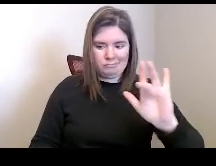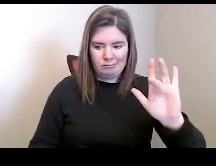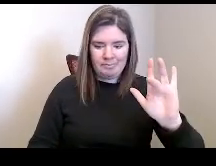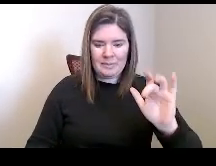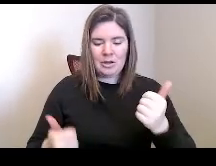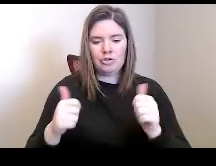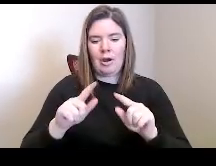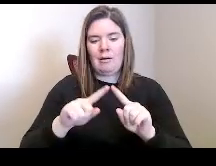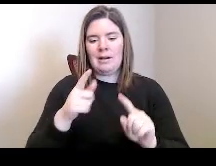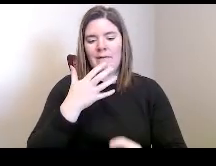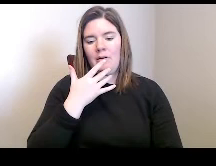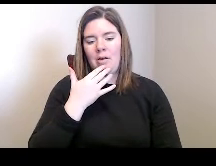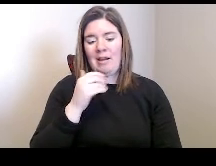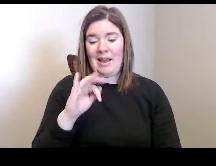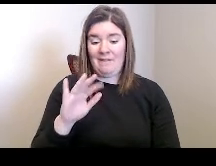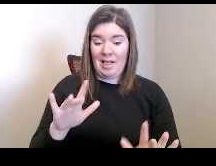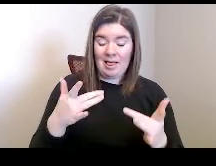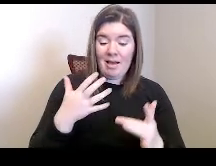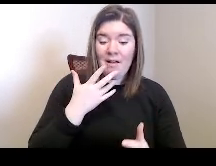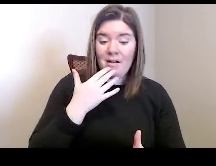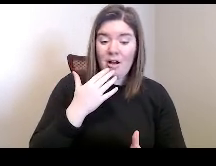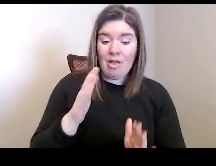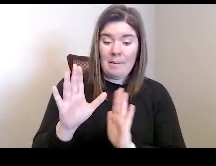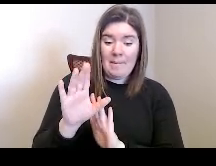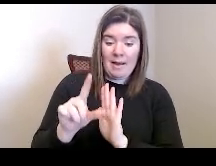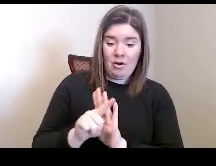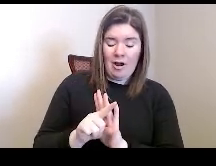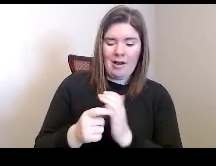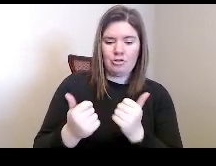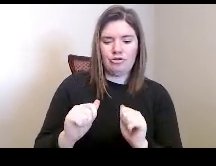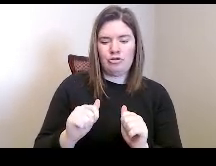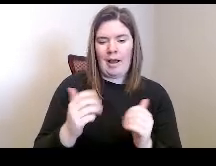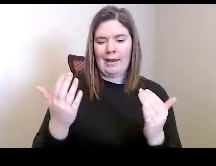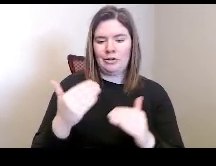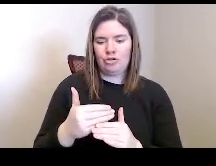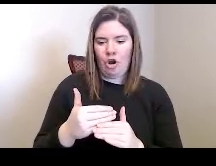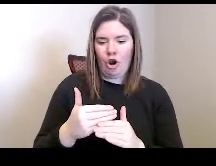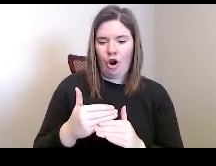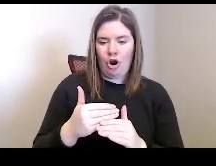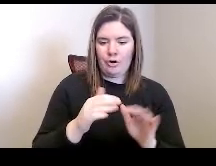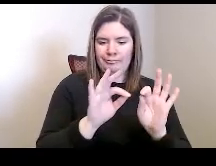If it's a light-colored background, going darker would be a good way to get rid of that.